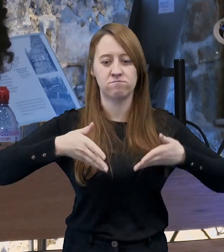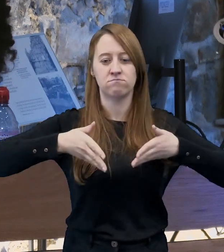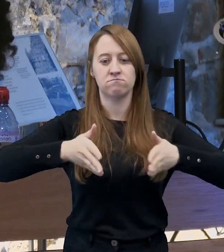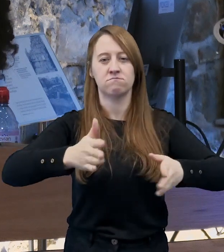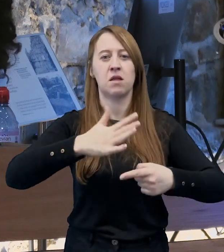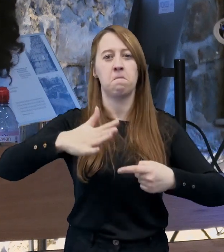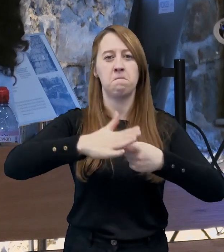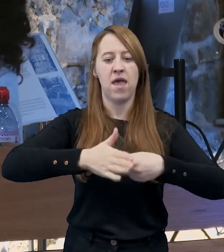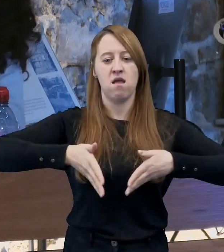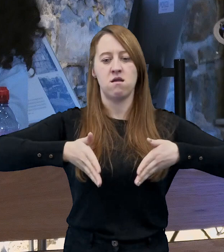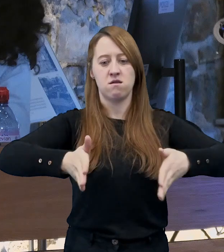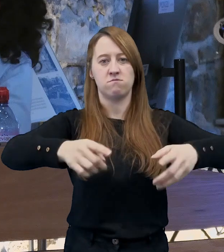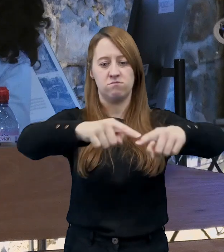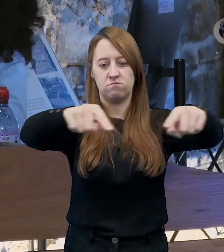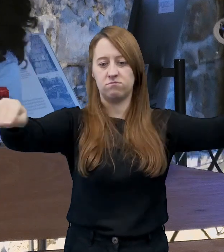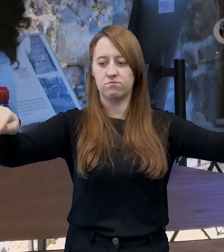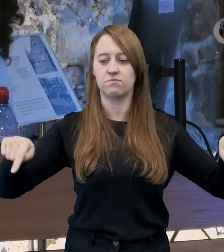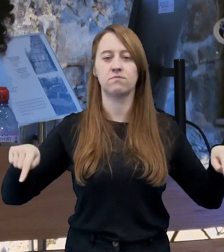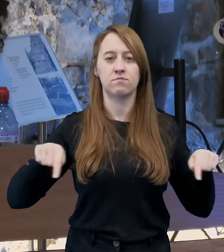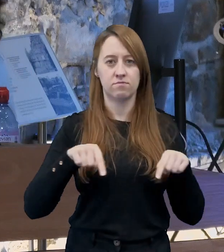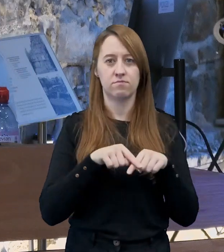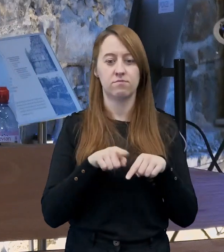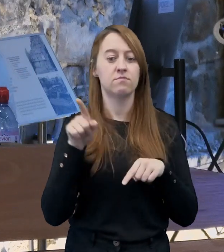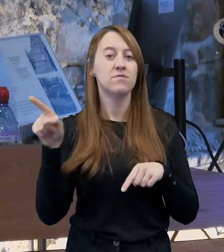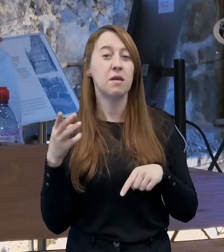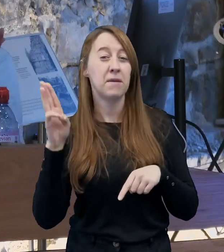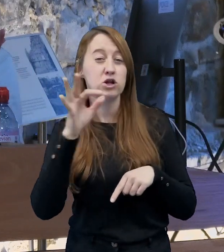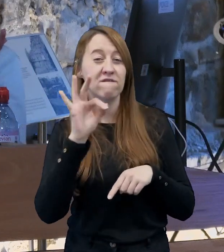These are images from Google Maps Street View - because you can see inside the RDS